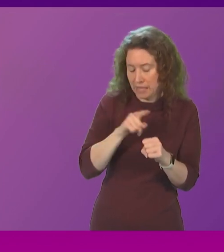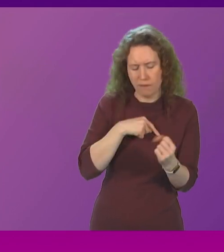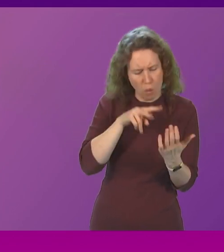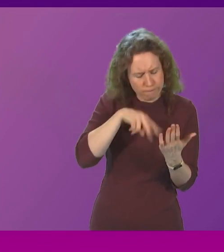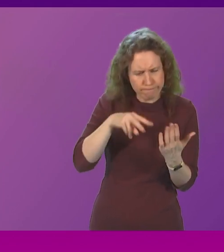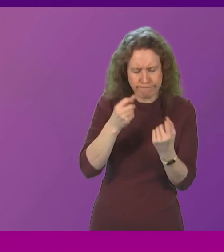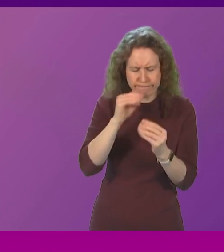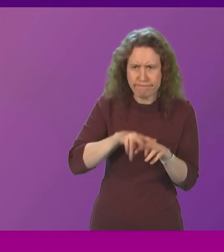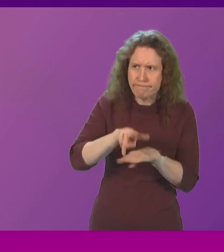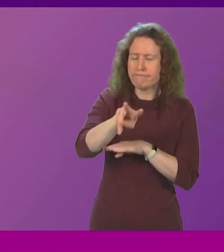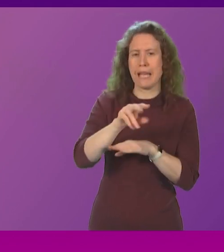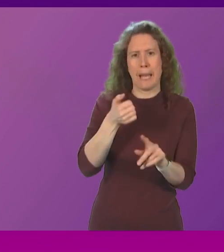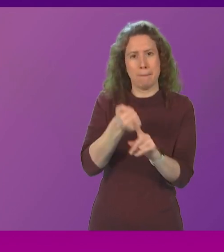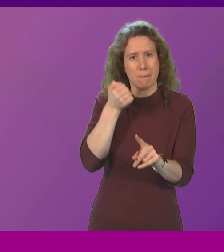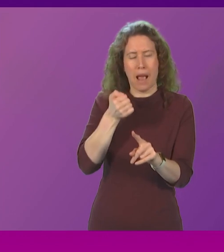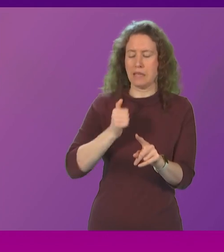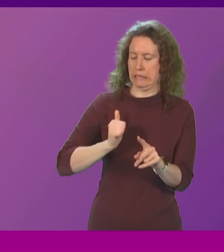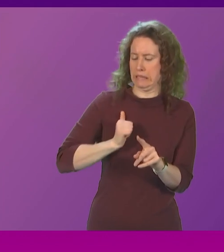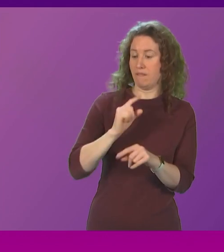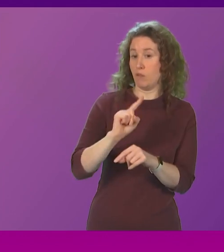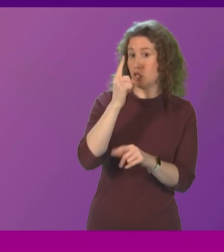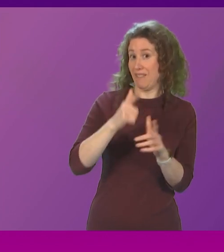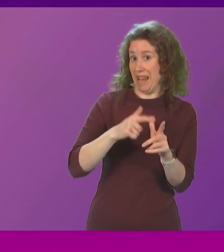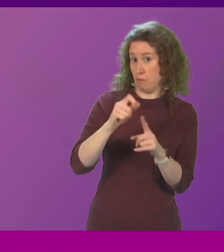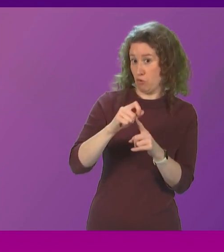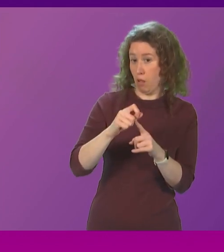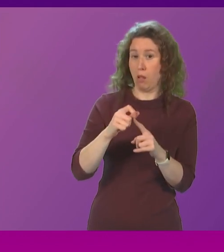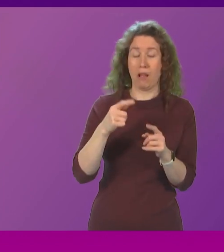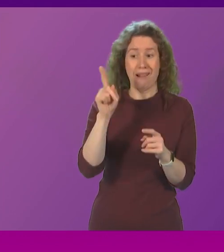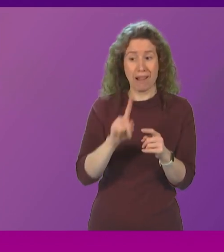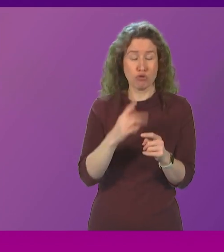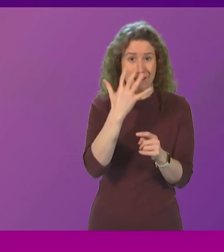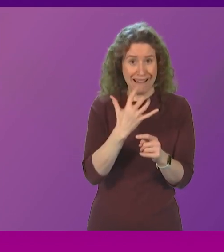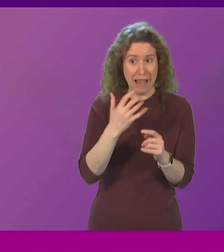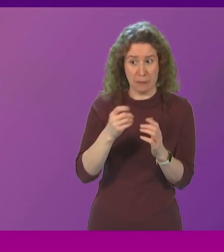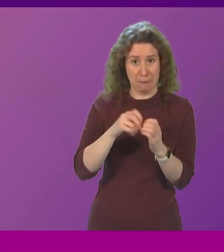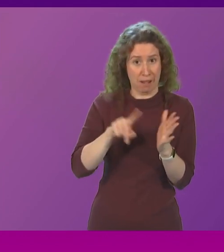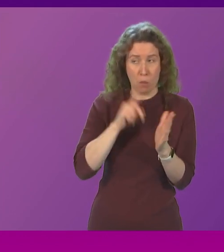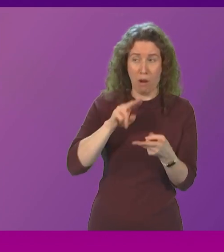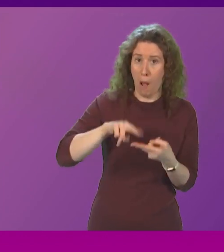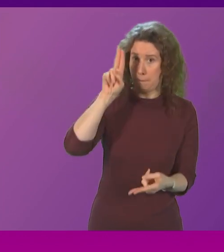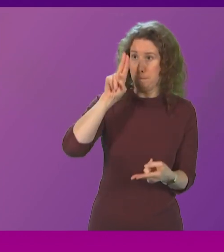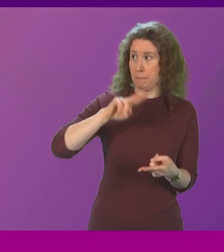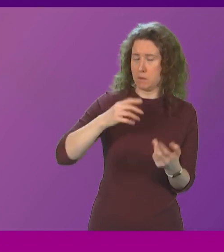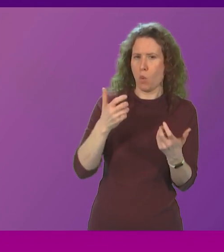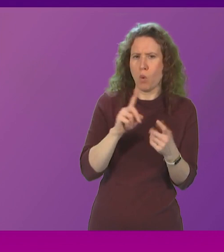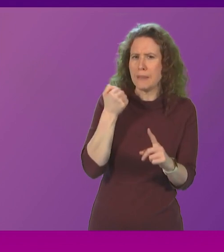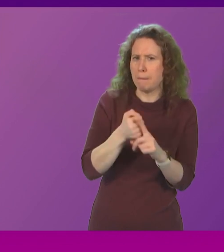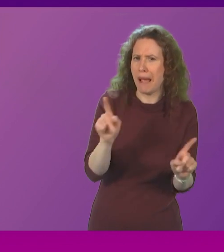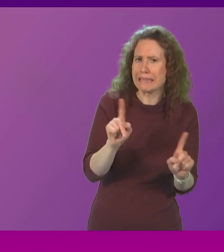impact of the anticipated 1 April rise in energy bills on household finances in Scotland.